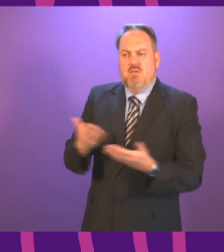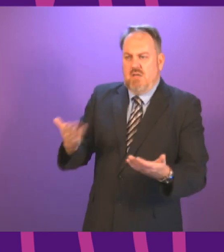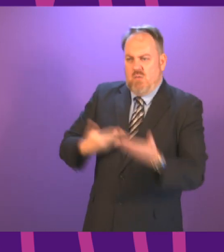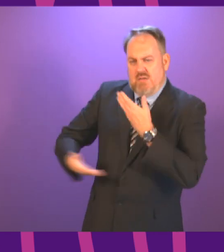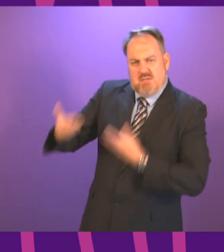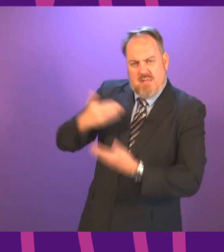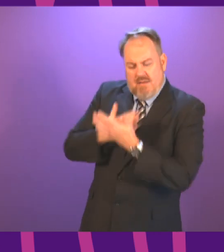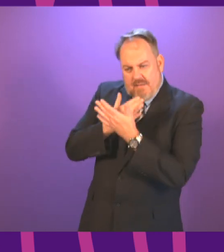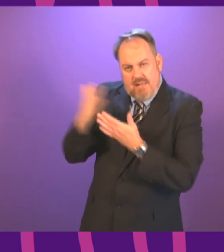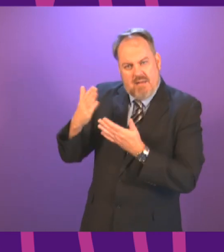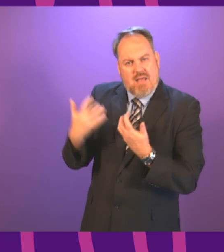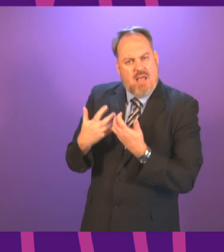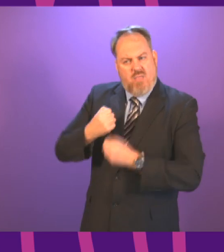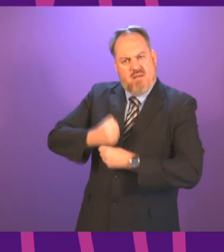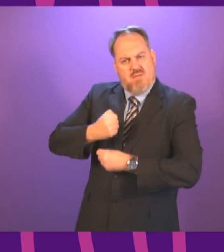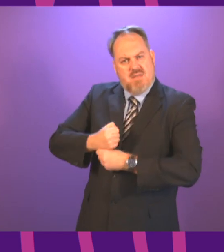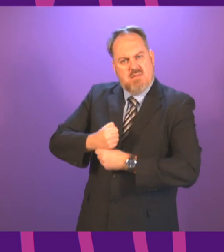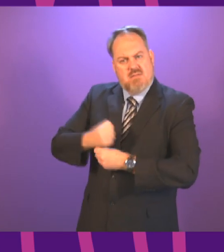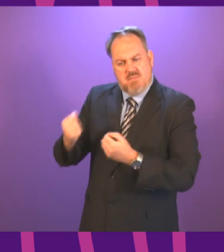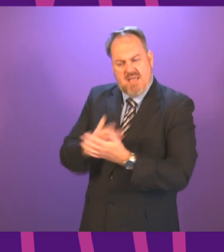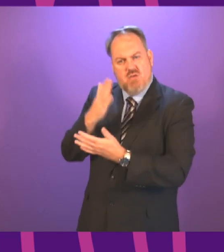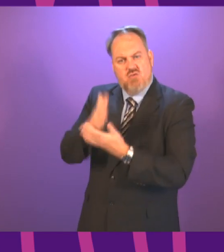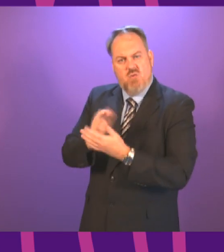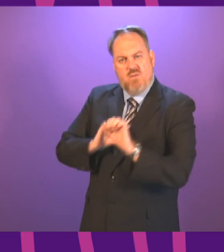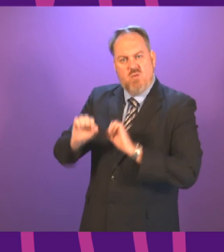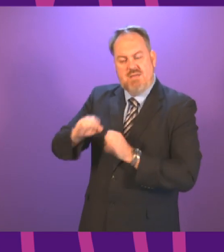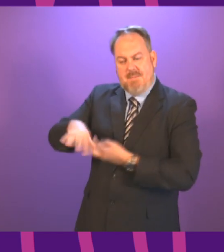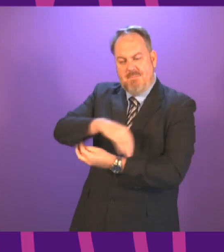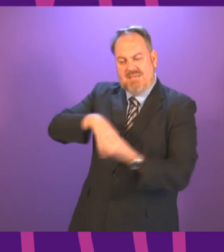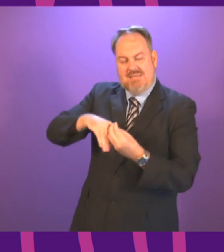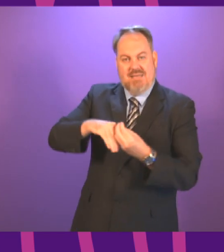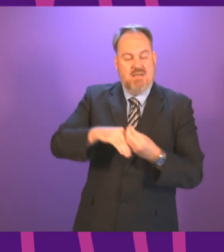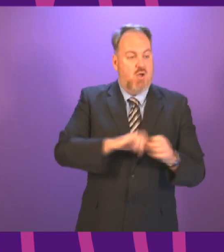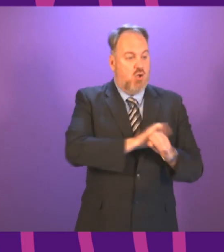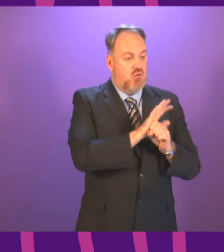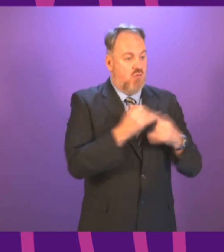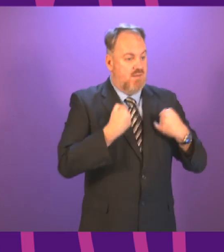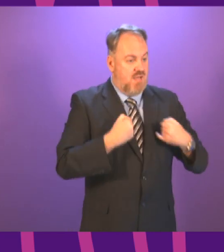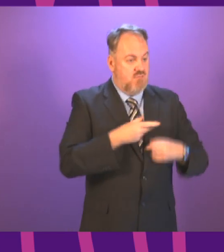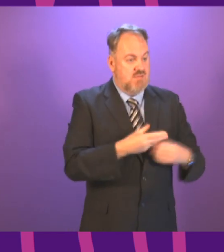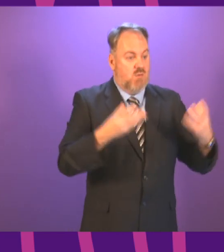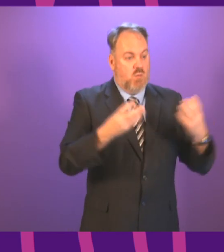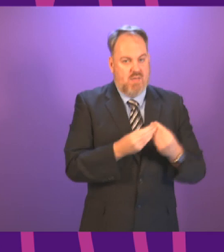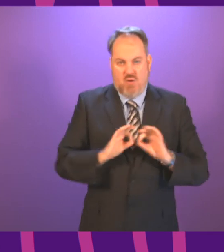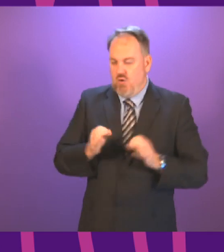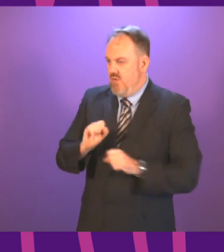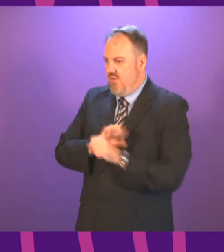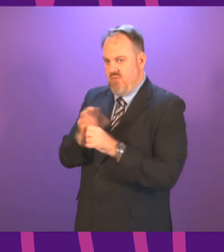First Minister set out exactly what her Government is doing to prevent mixing of non-Covid patients with patients who are known to be infected?